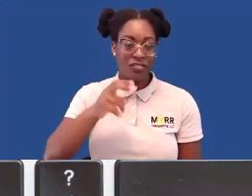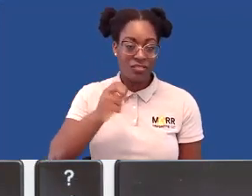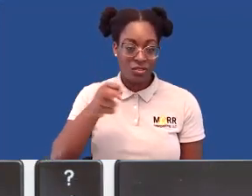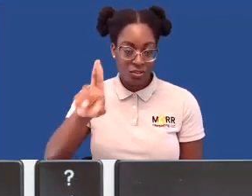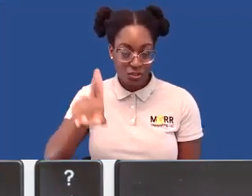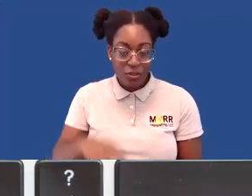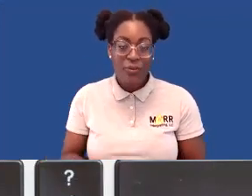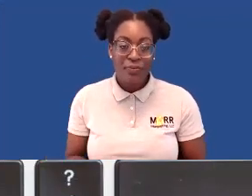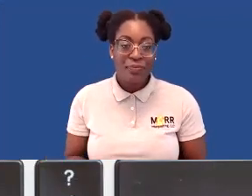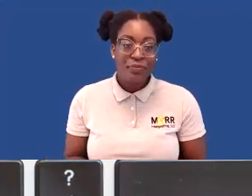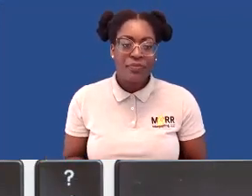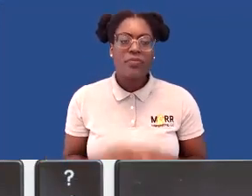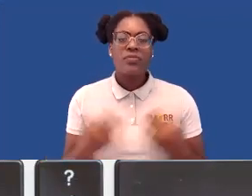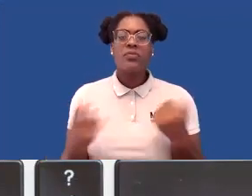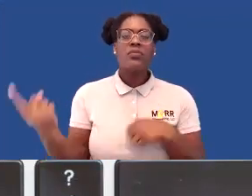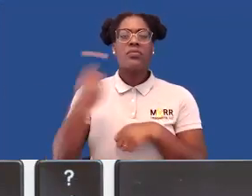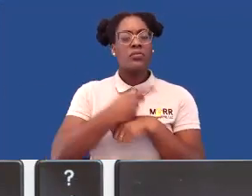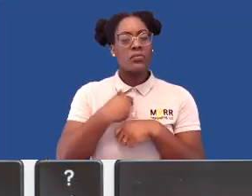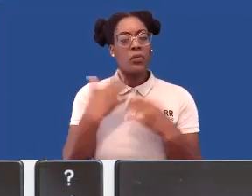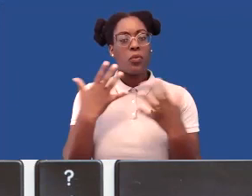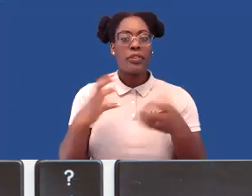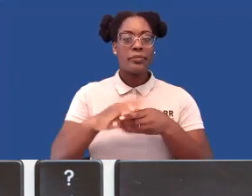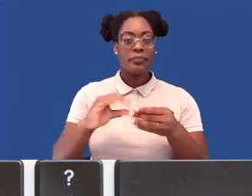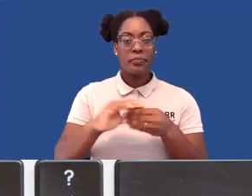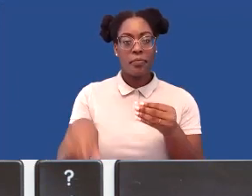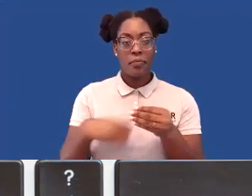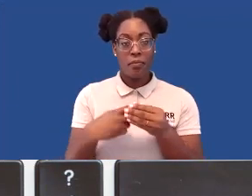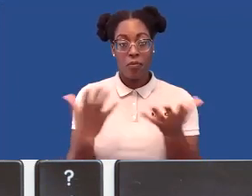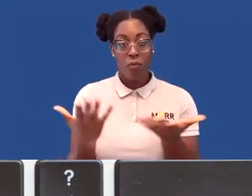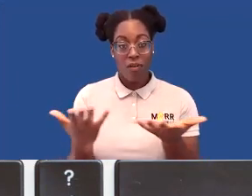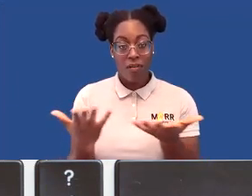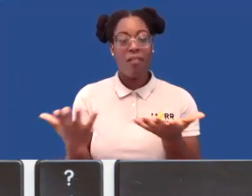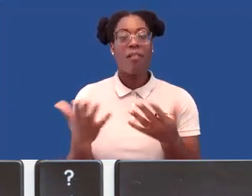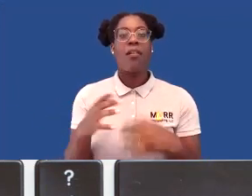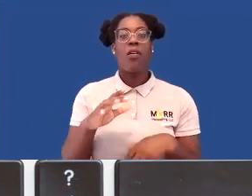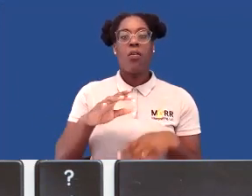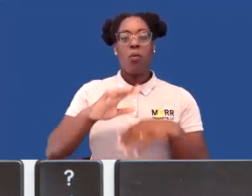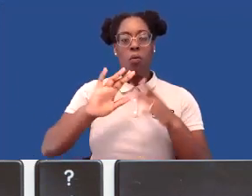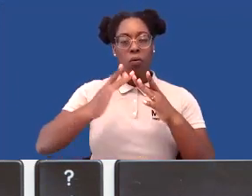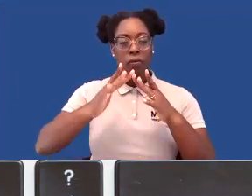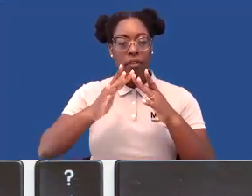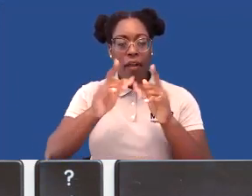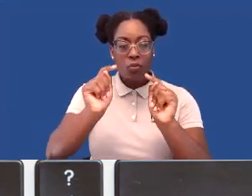And today I wanted just to talk about shaping online tutoring practice and really focus on the research